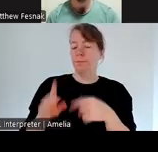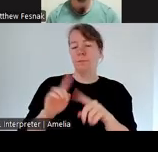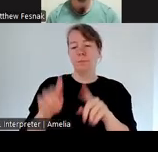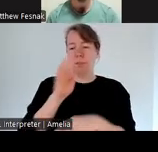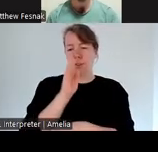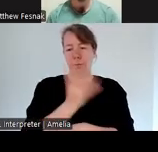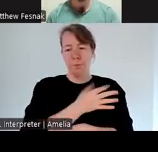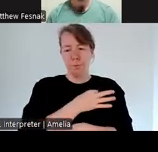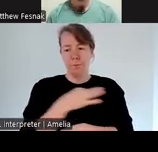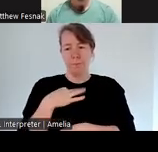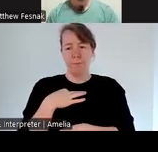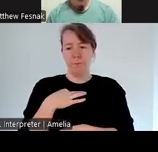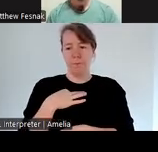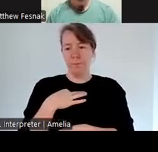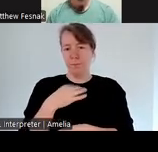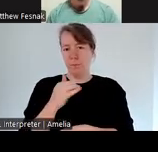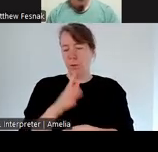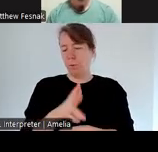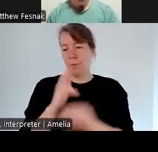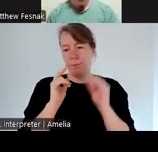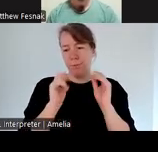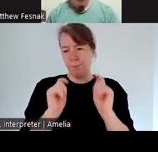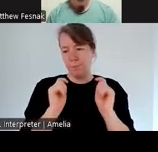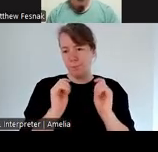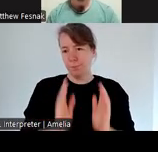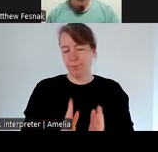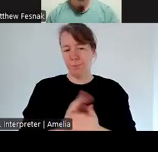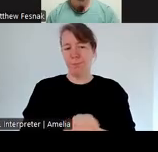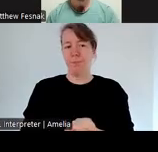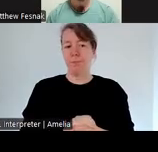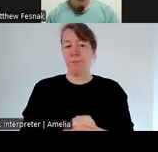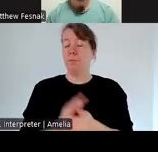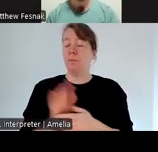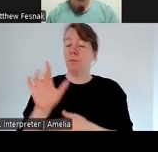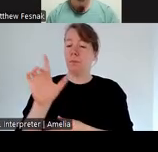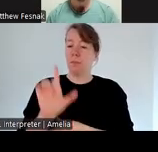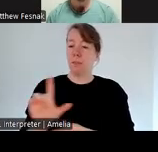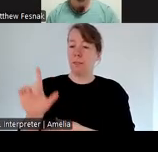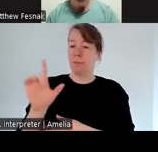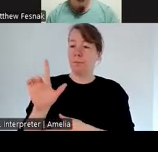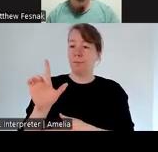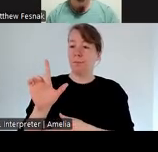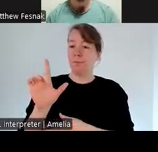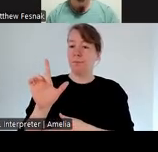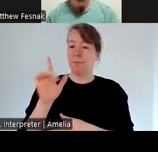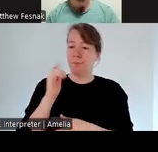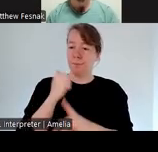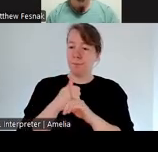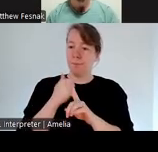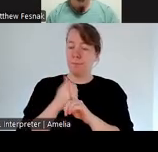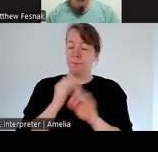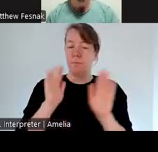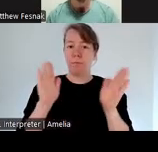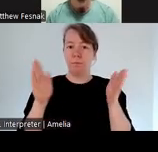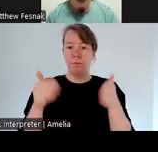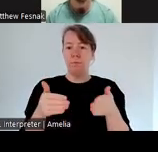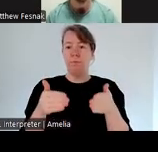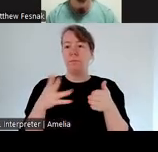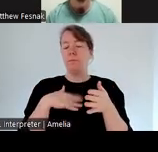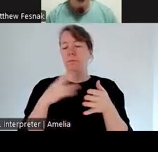And so libraries often focus on, or universities generally focus on